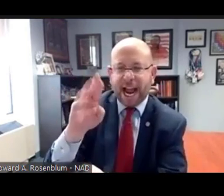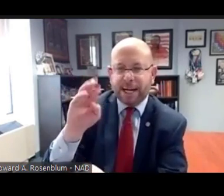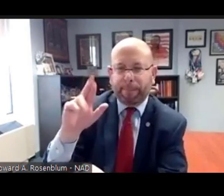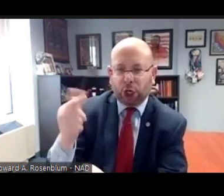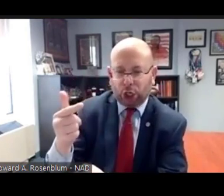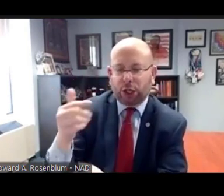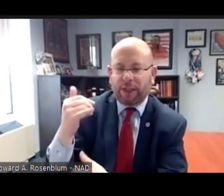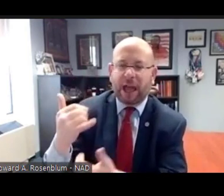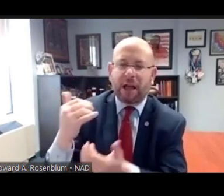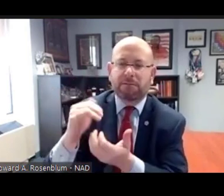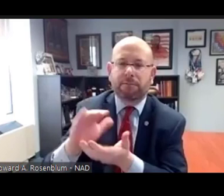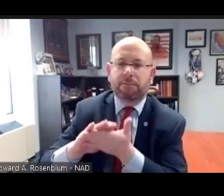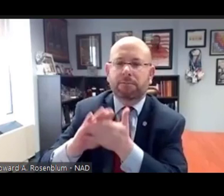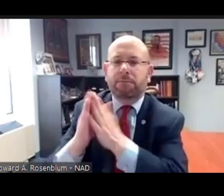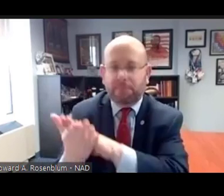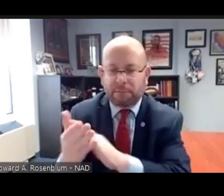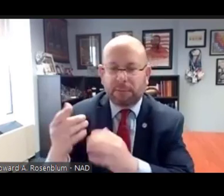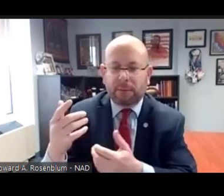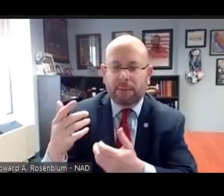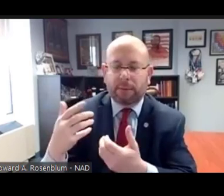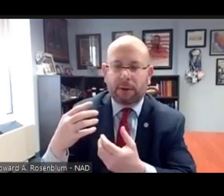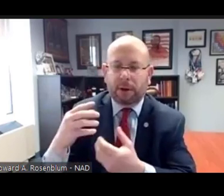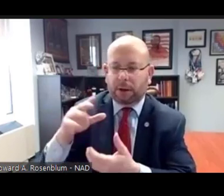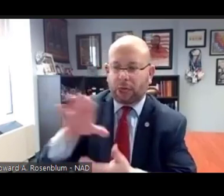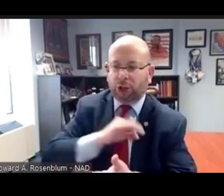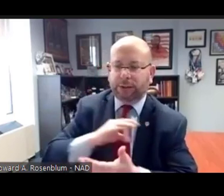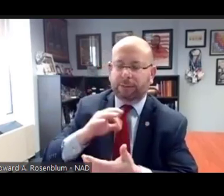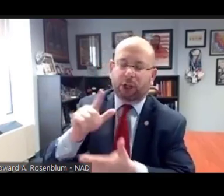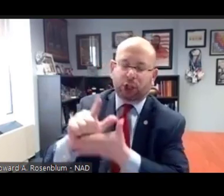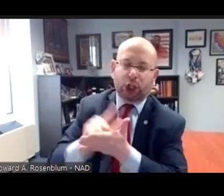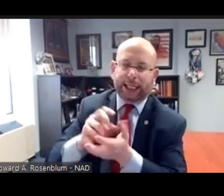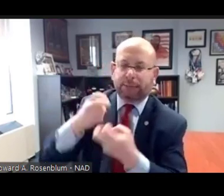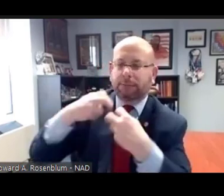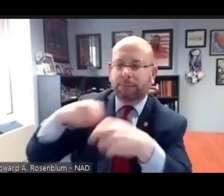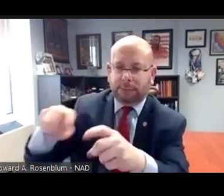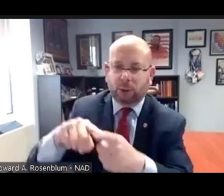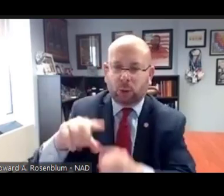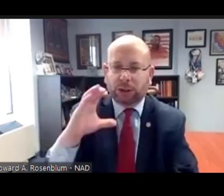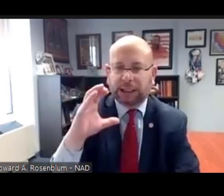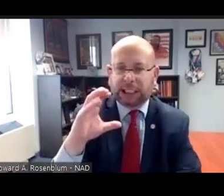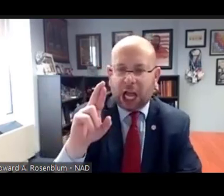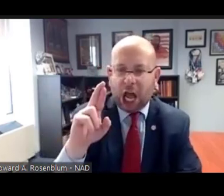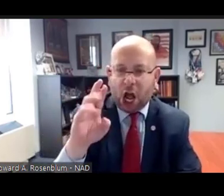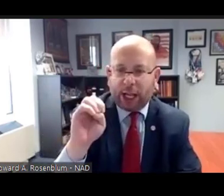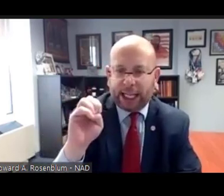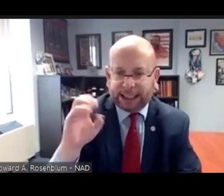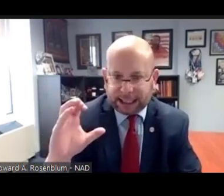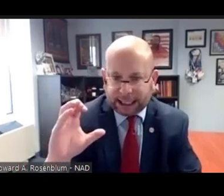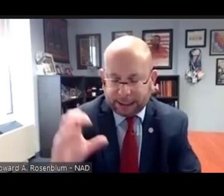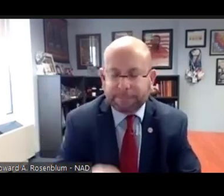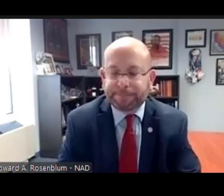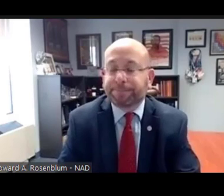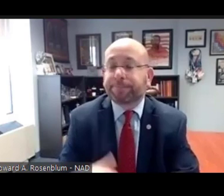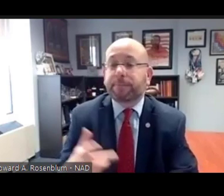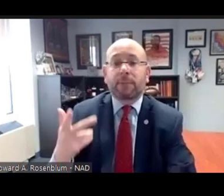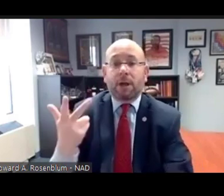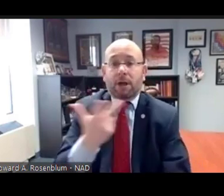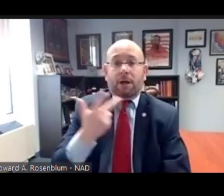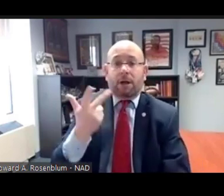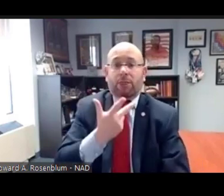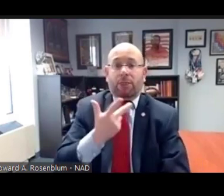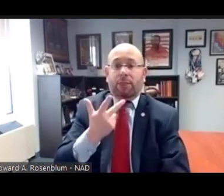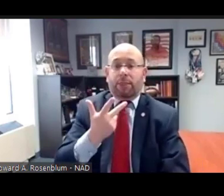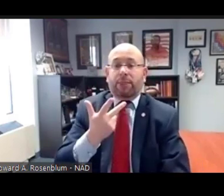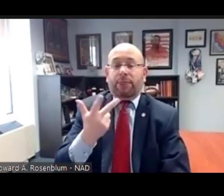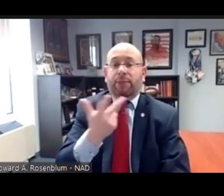And the law firm ultimately, a lot of the lawyers moved on to CRE.